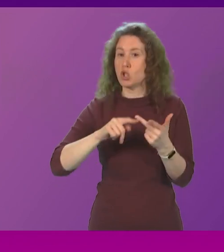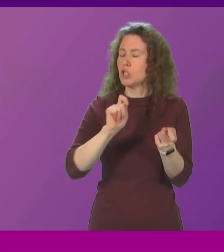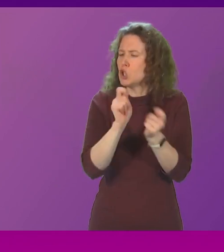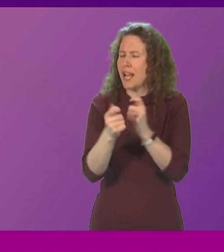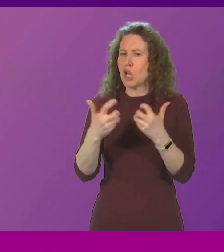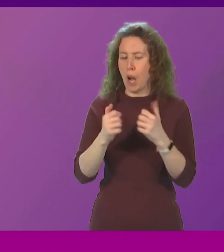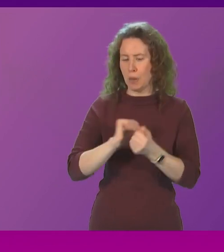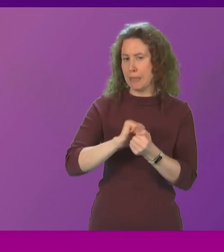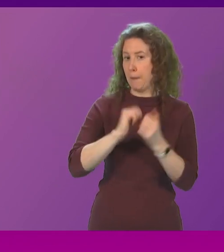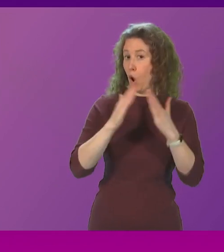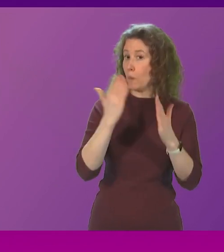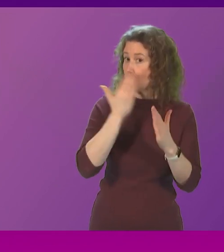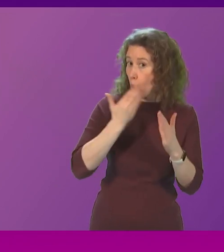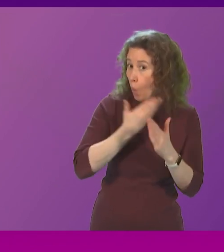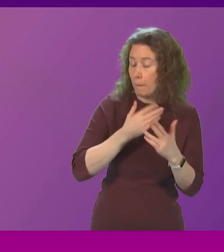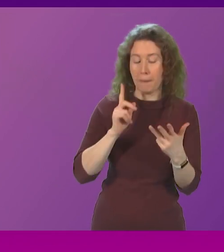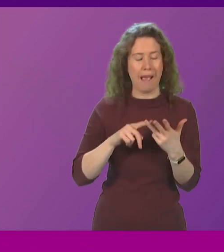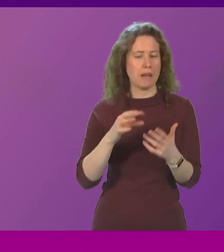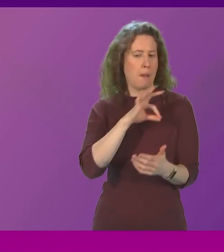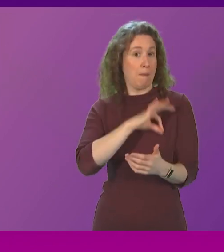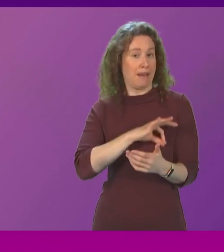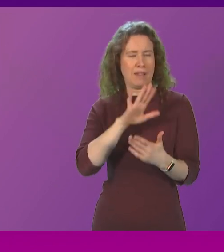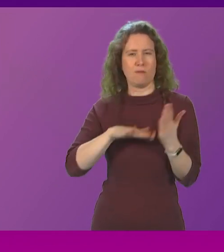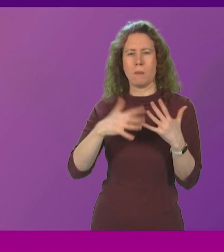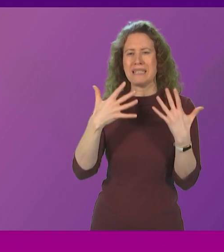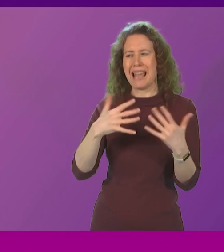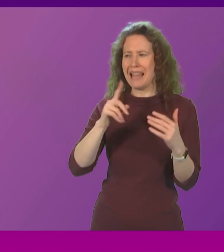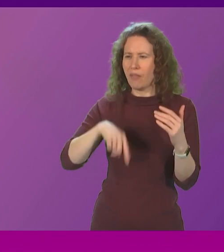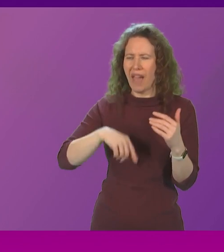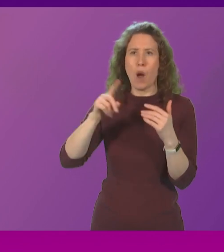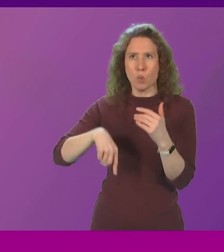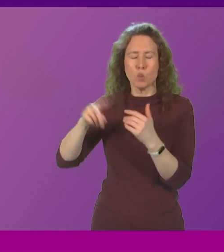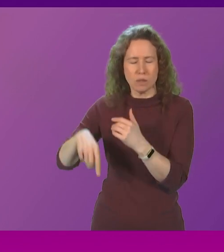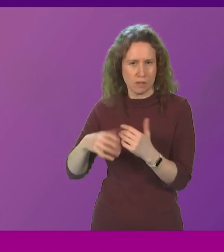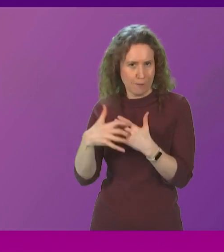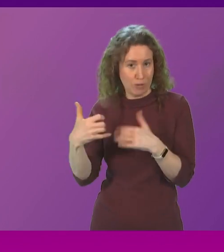our homes warm, and reap the reward of tens of thousands of green jobs in our new economy.